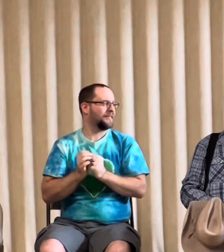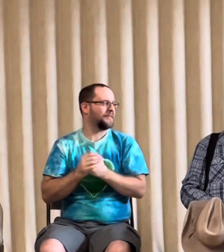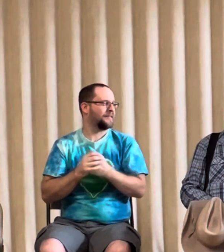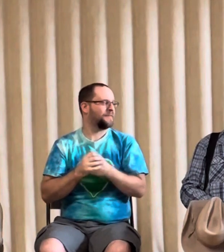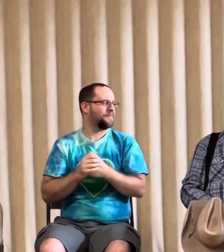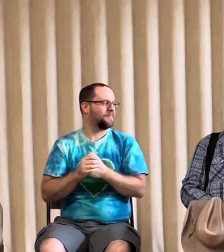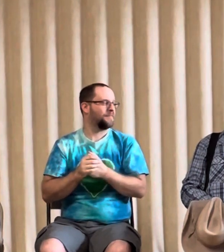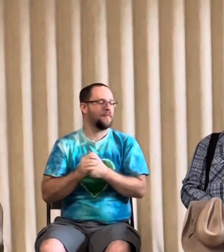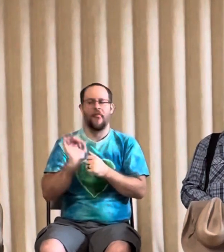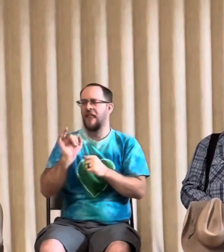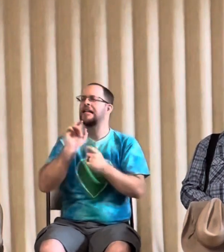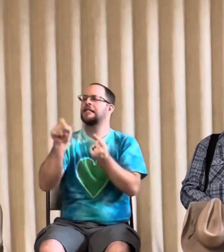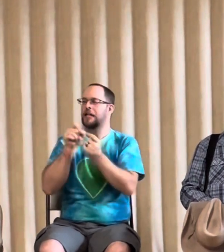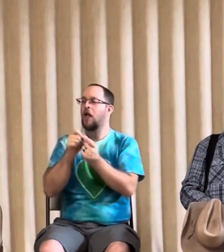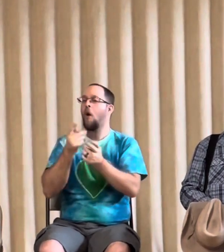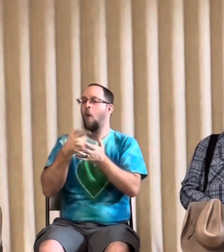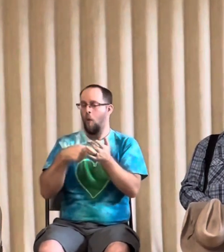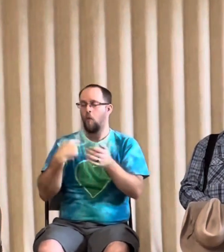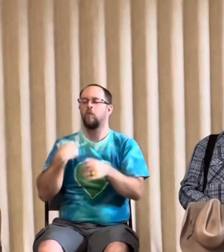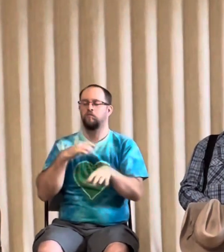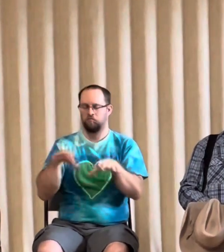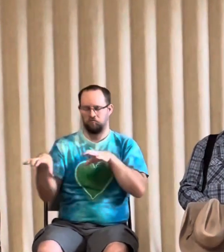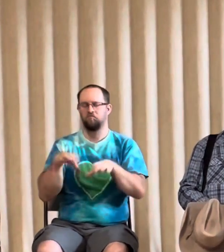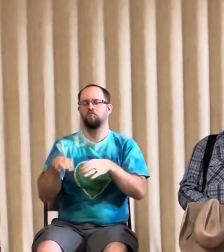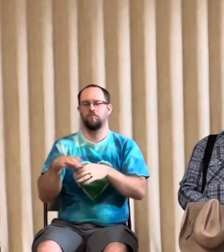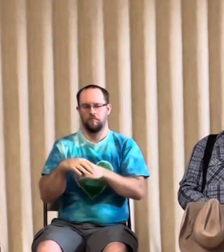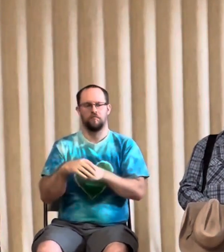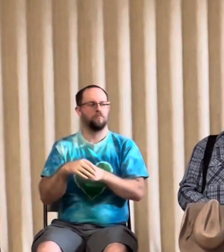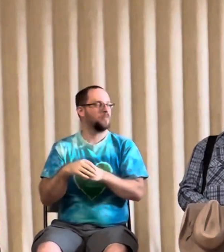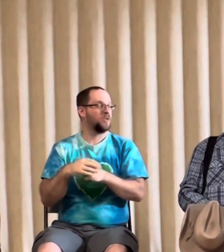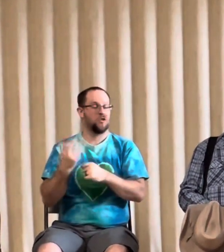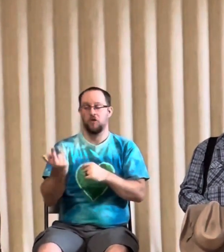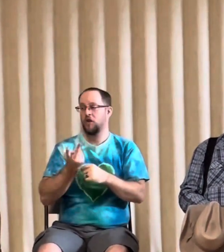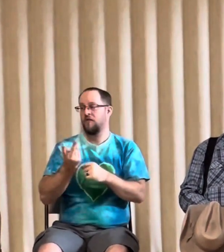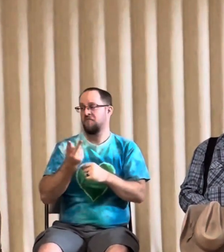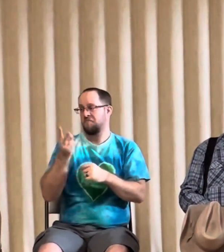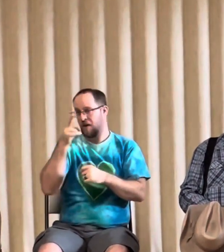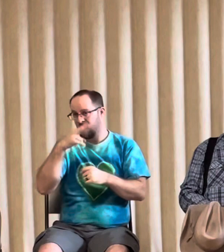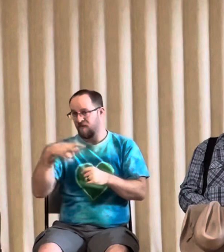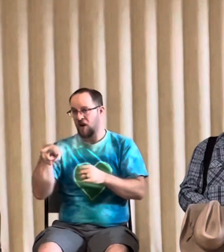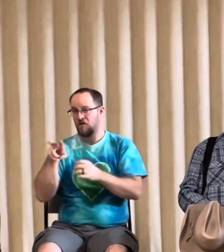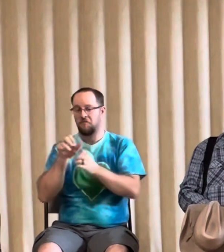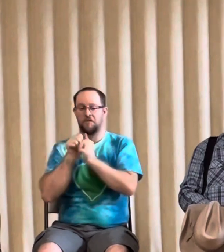"That's exactly what we did." So there they are, adventuring off together. Where do you think